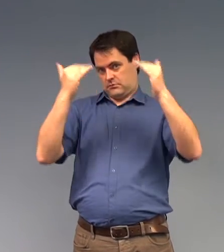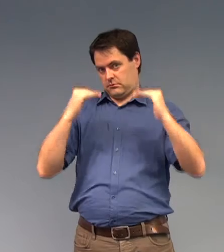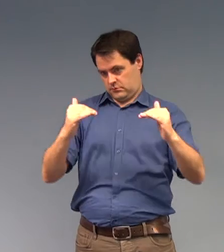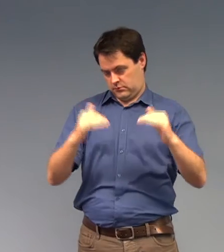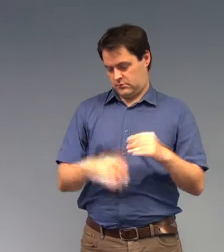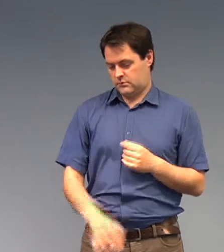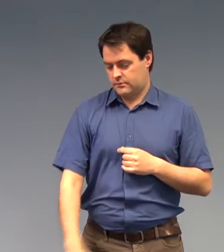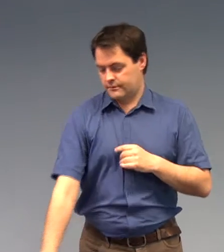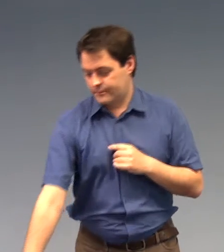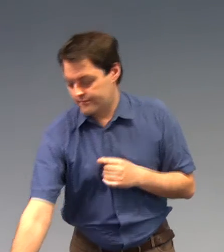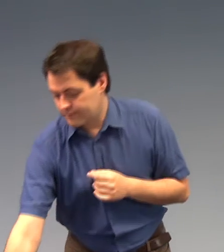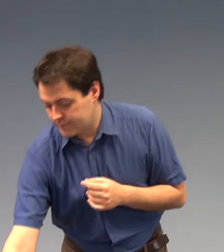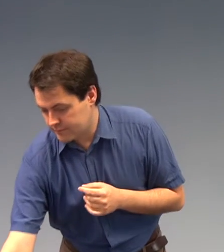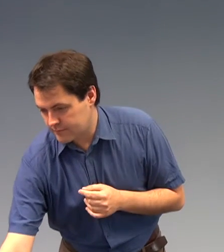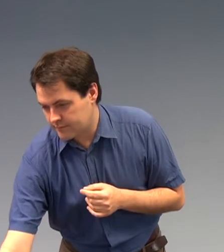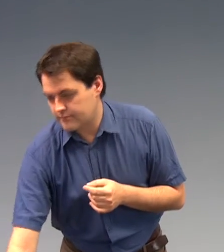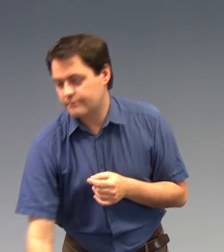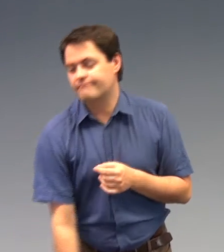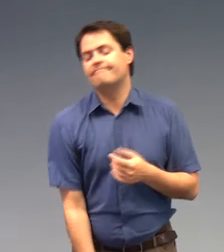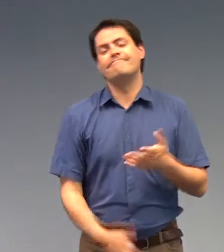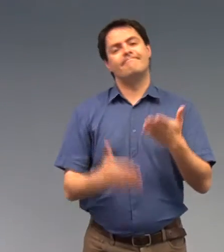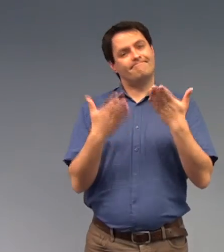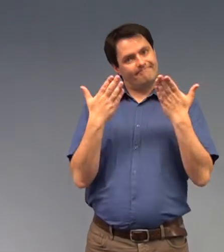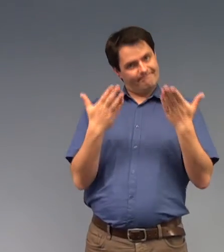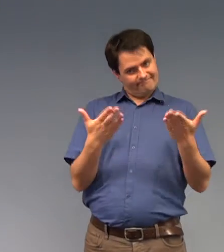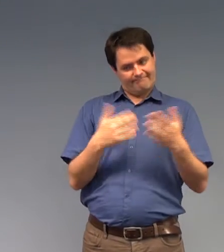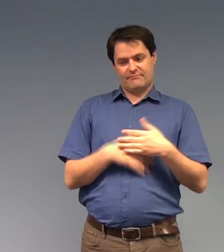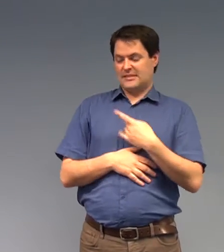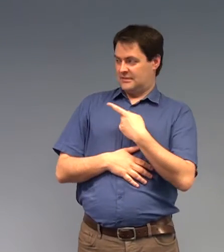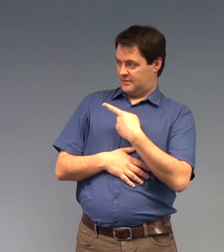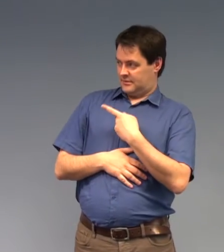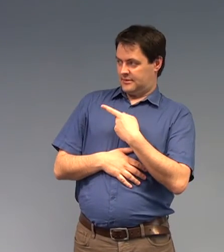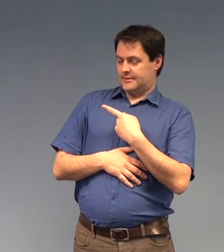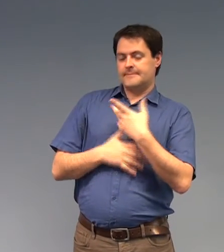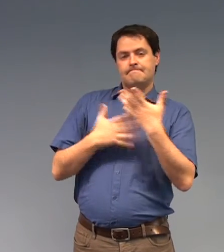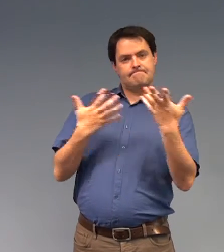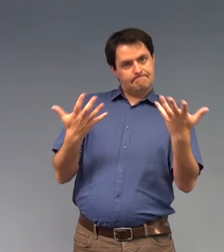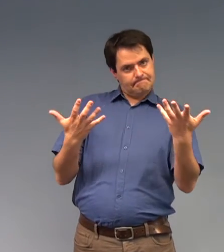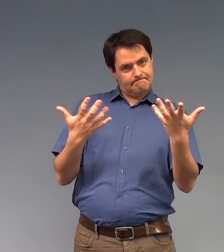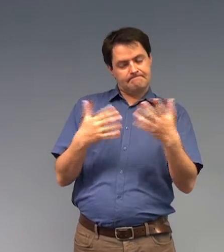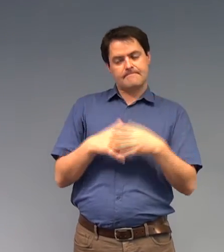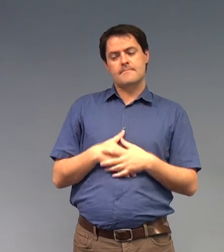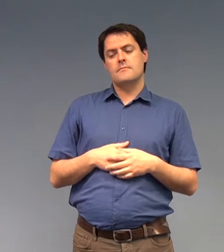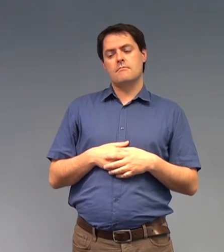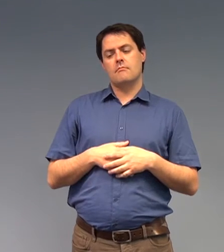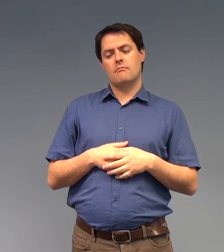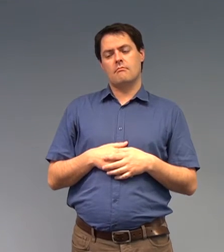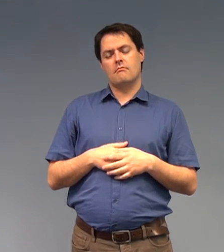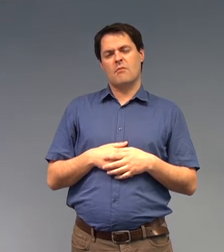I would rather have an interpreter who says this second example,